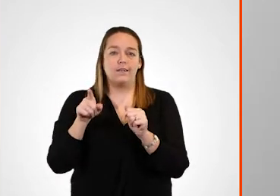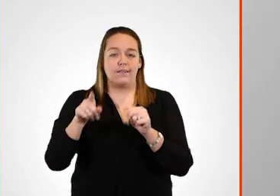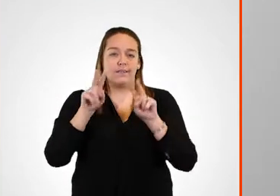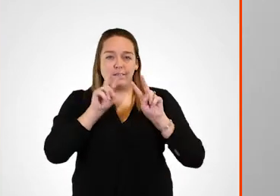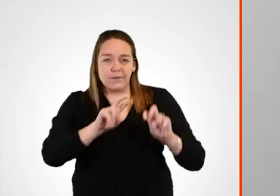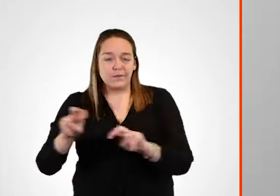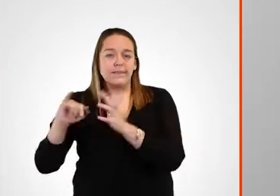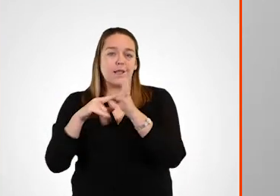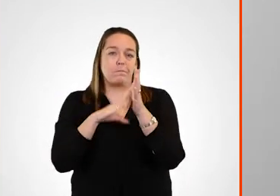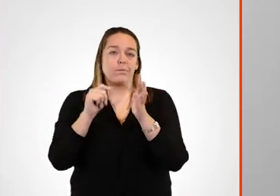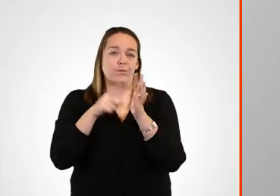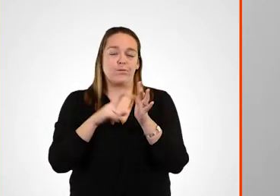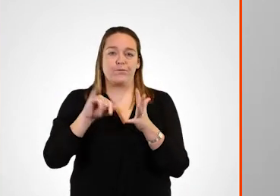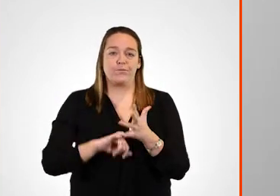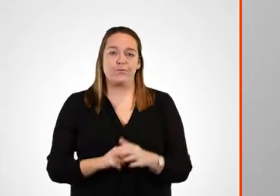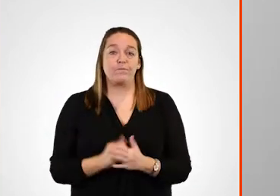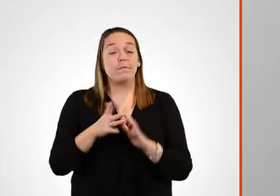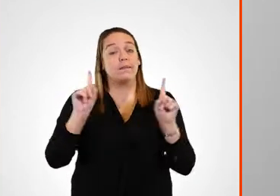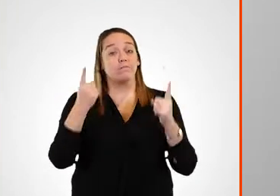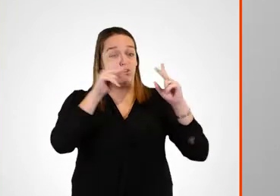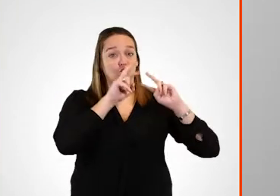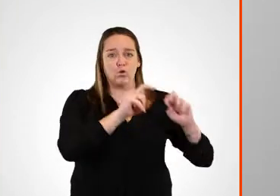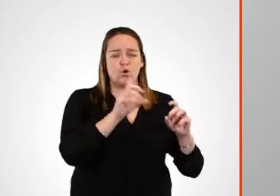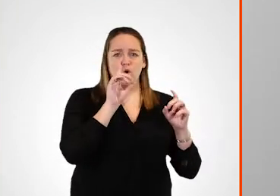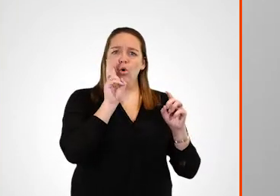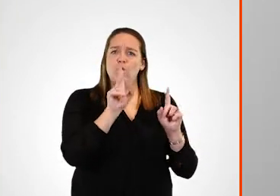So what you see is the first study showed a huge gap between the two